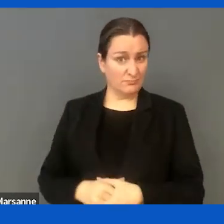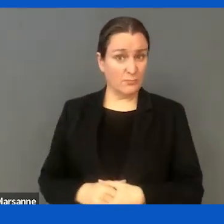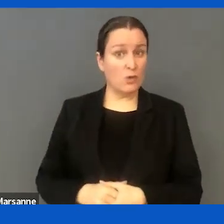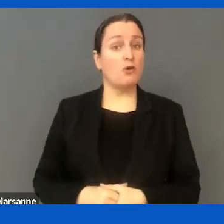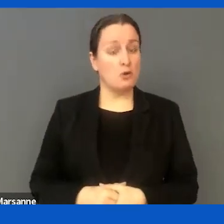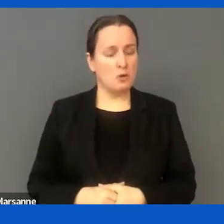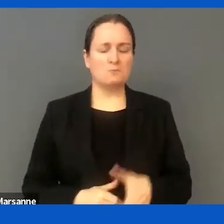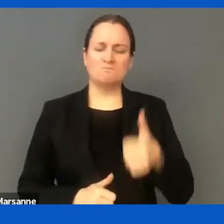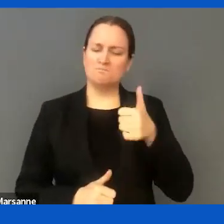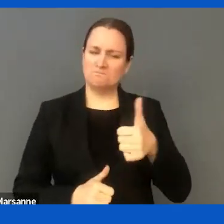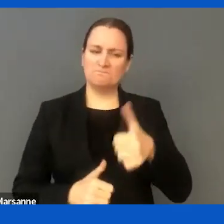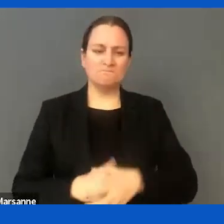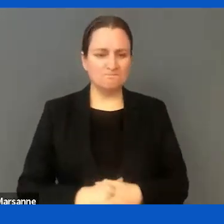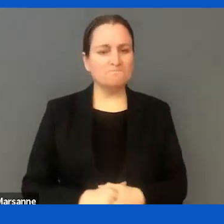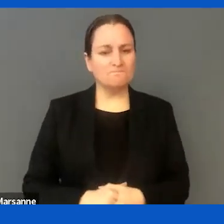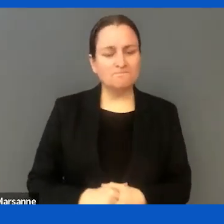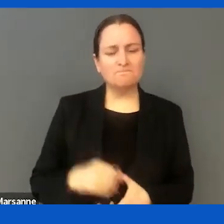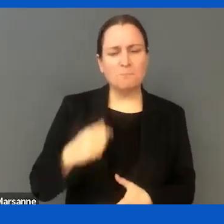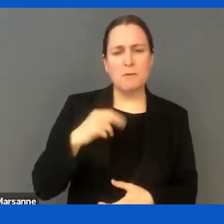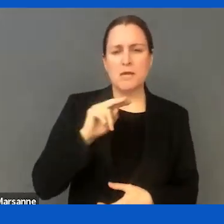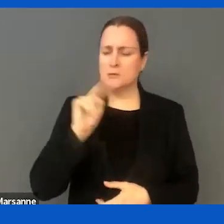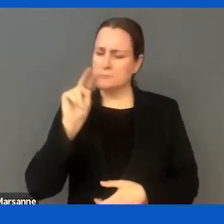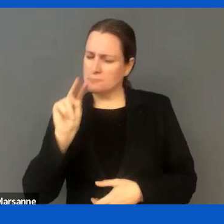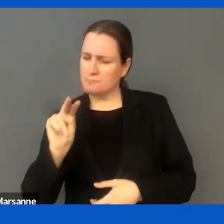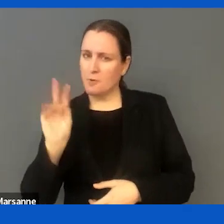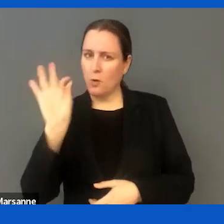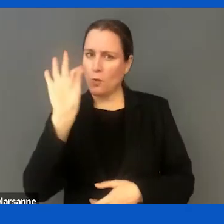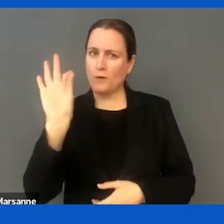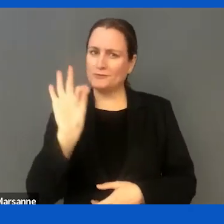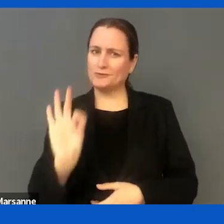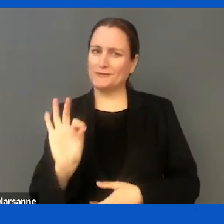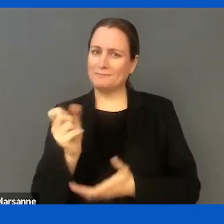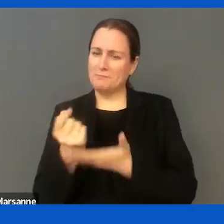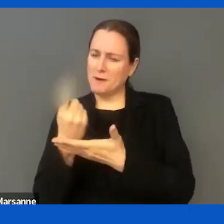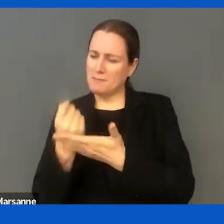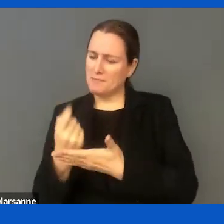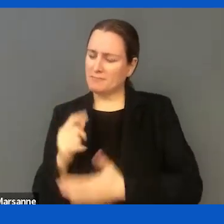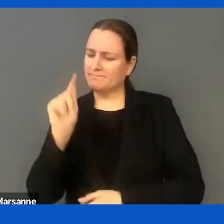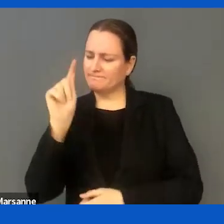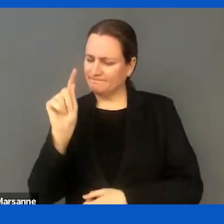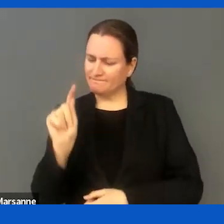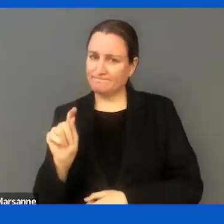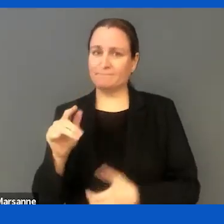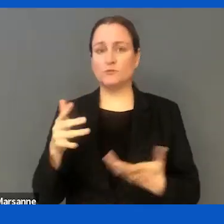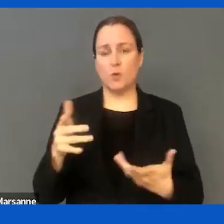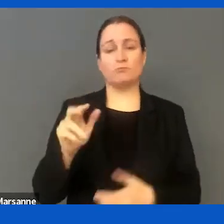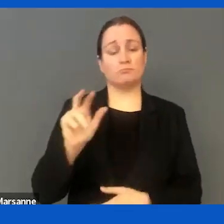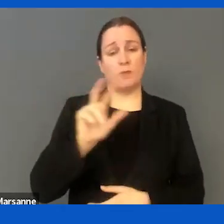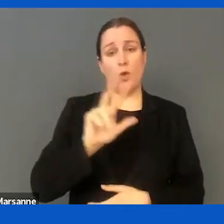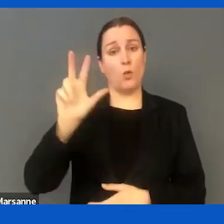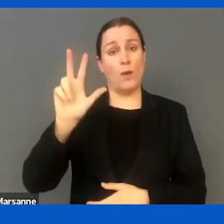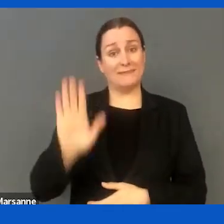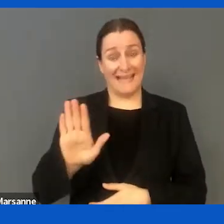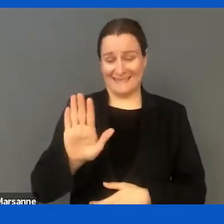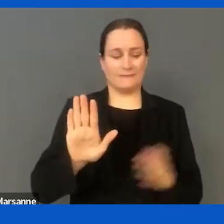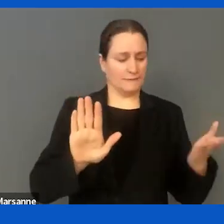through about what happens if the overlay technology breaks things. That is one of the